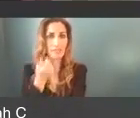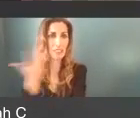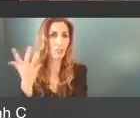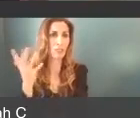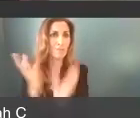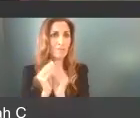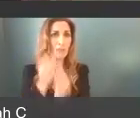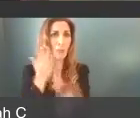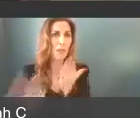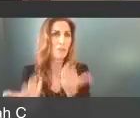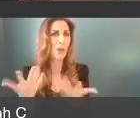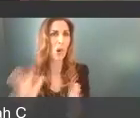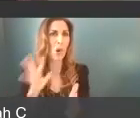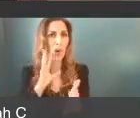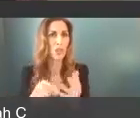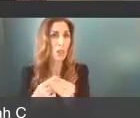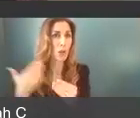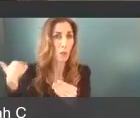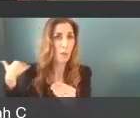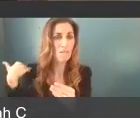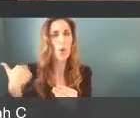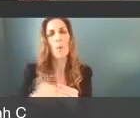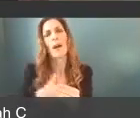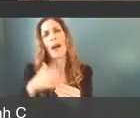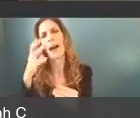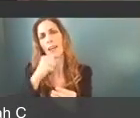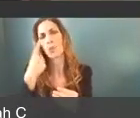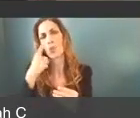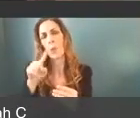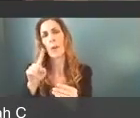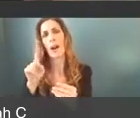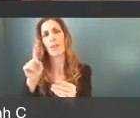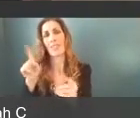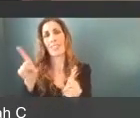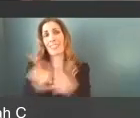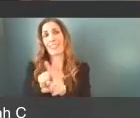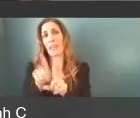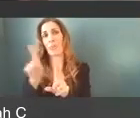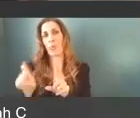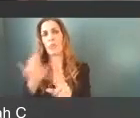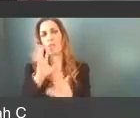talked about before but I guess if you could apply the same questions to the mobile senior vaccine